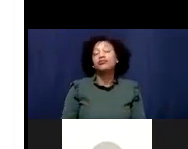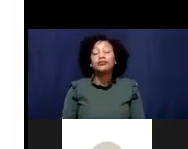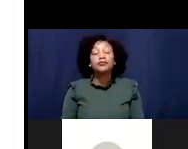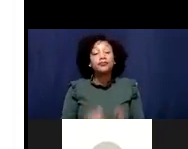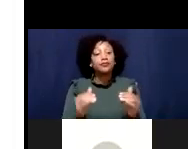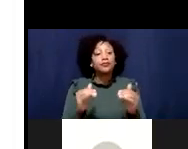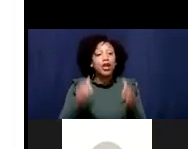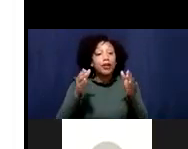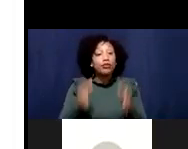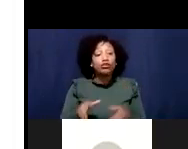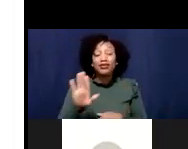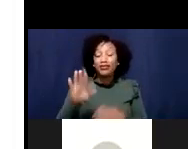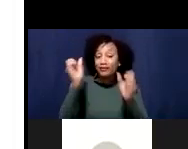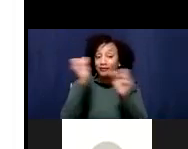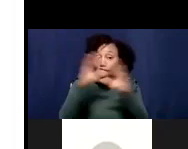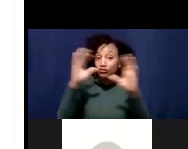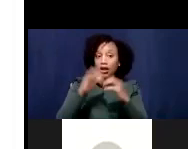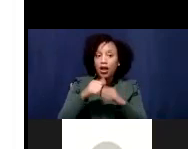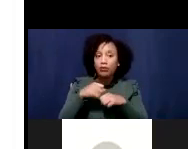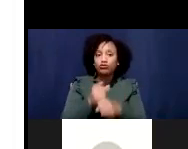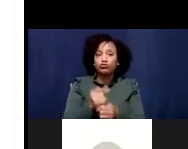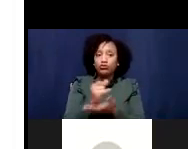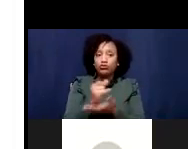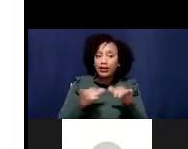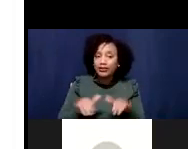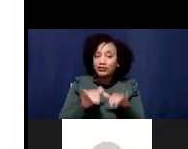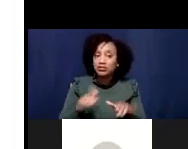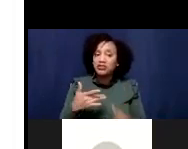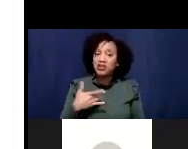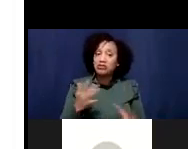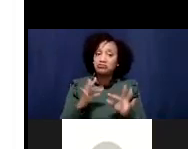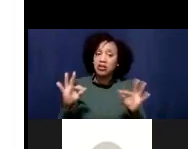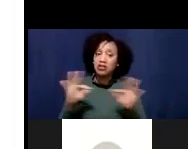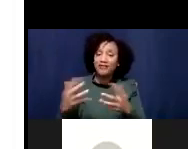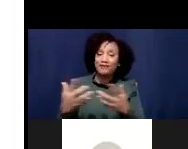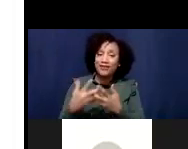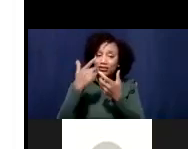for how they produce arts activities is relevant to the interests and needs of the community